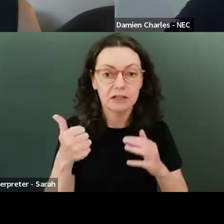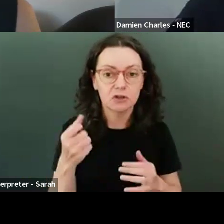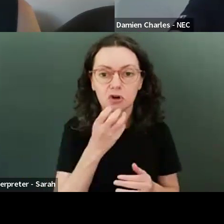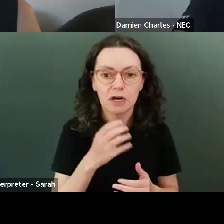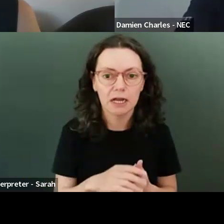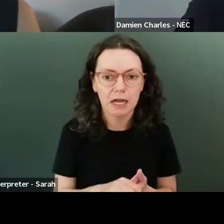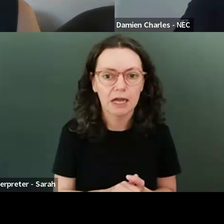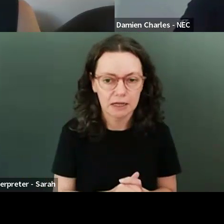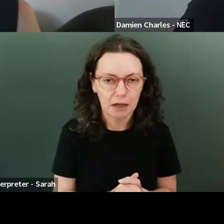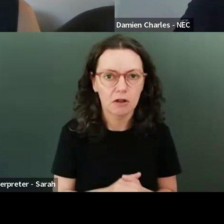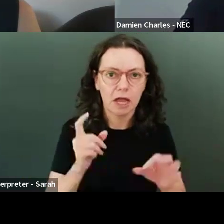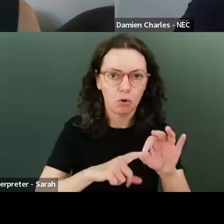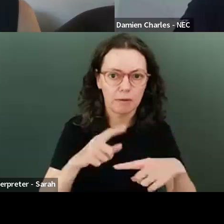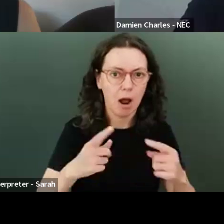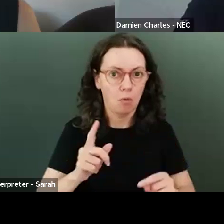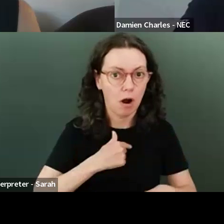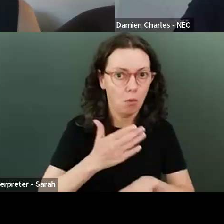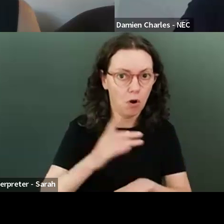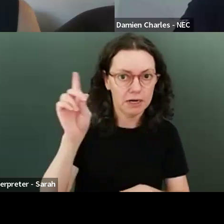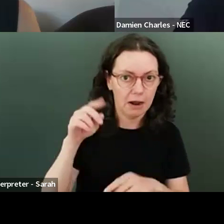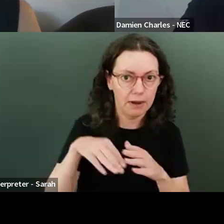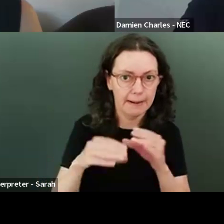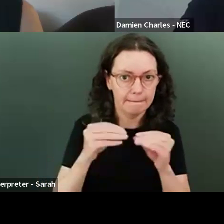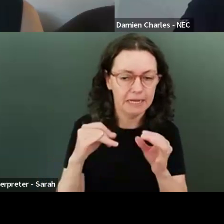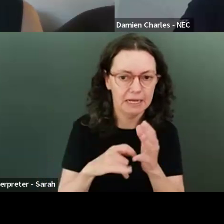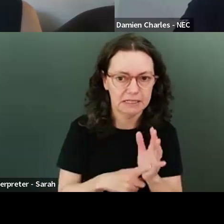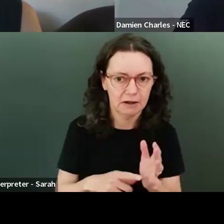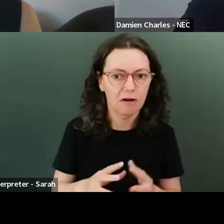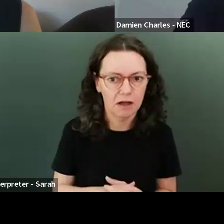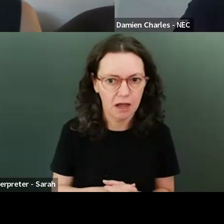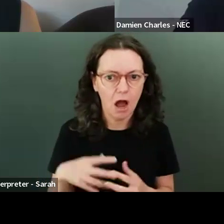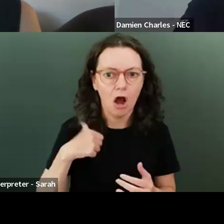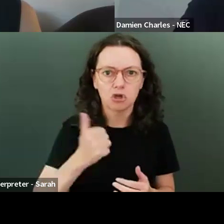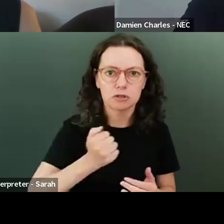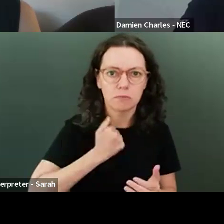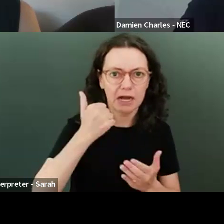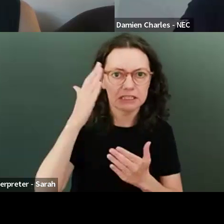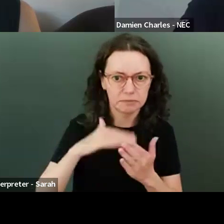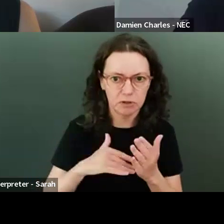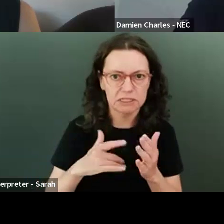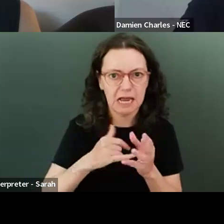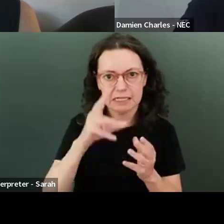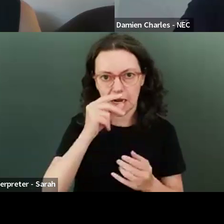for the question of what I'm currently doing in my role, I'm using my